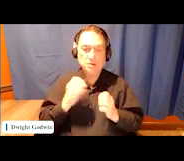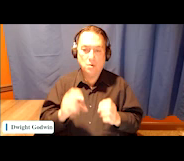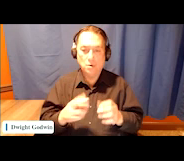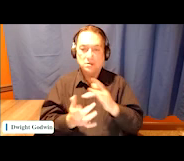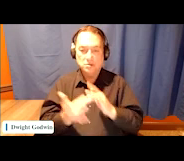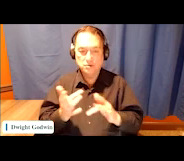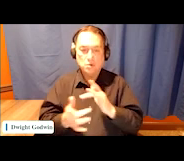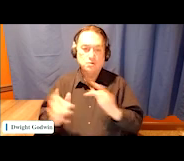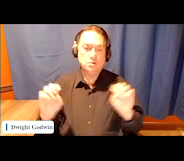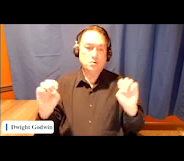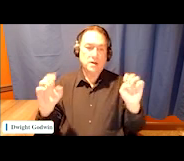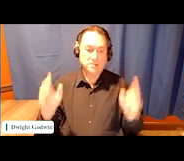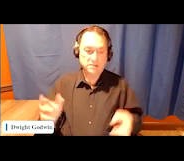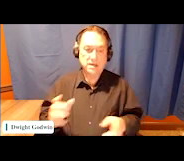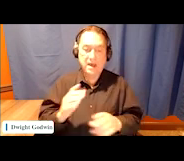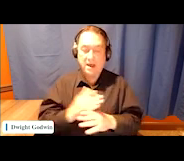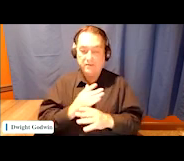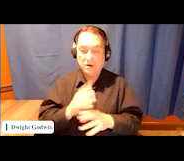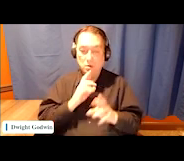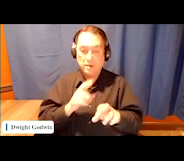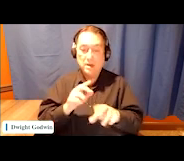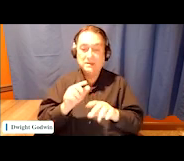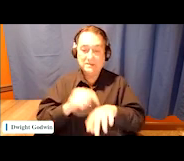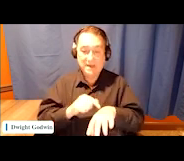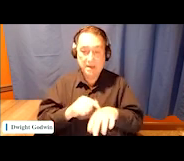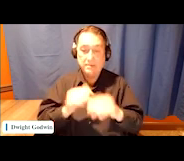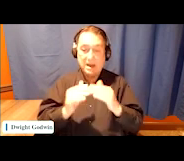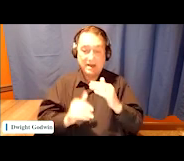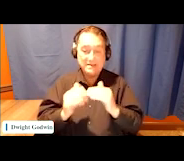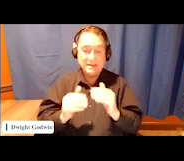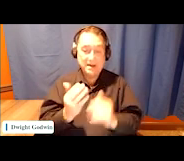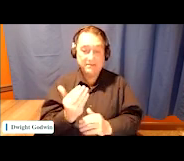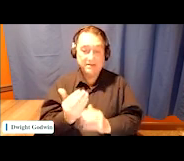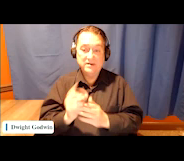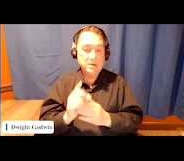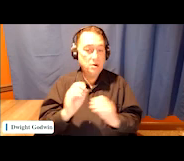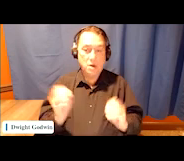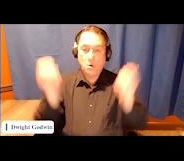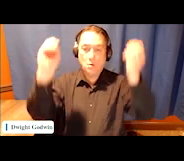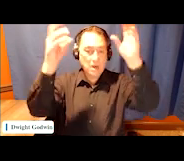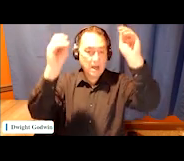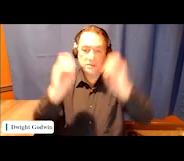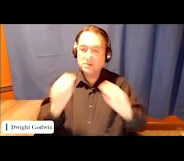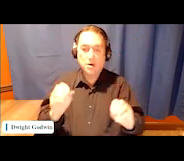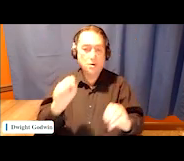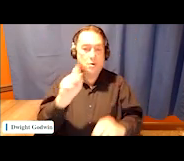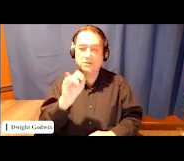The average response time to the call is under 15 minutes. There's no lights or sirens. They're not in a police vehicle